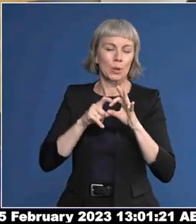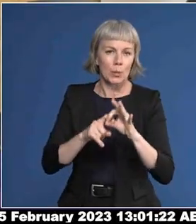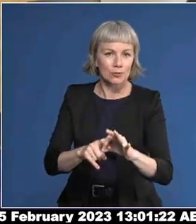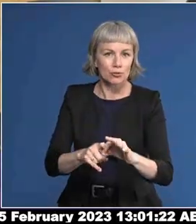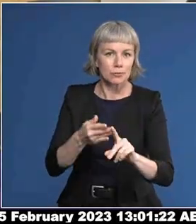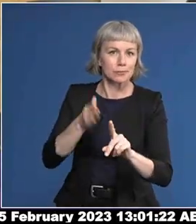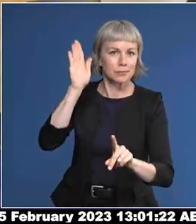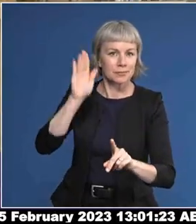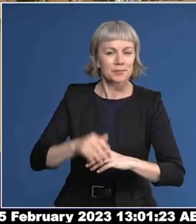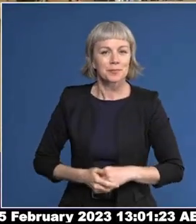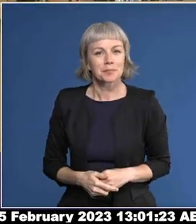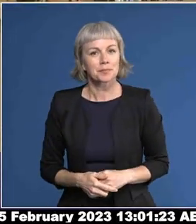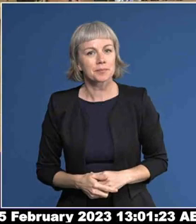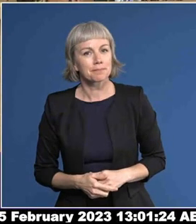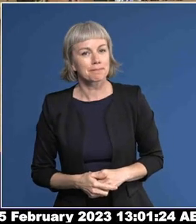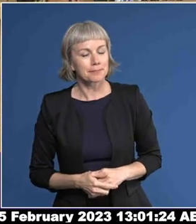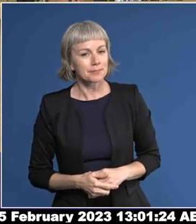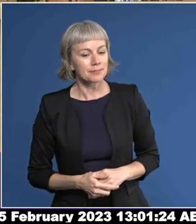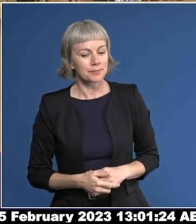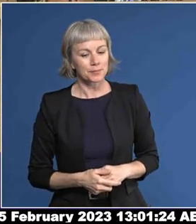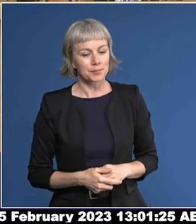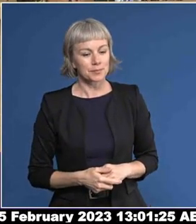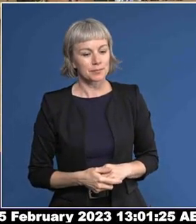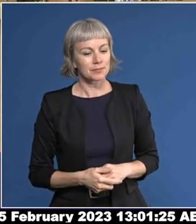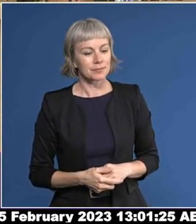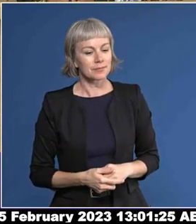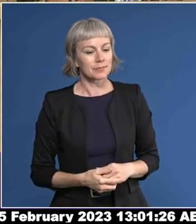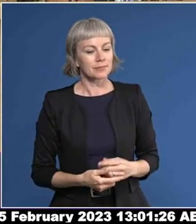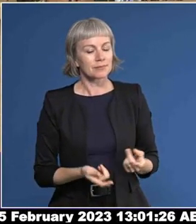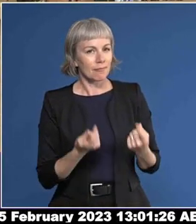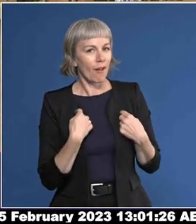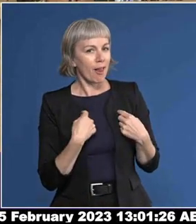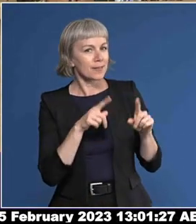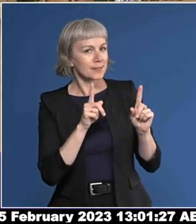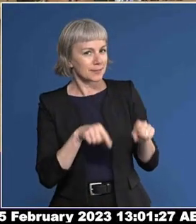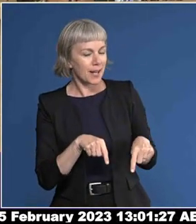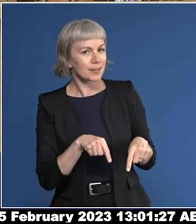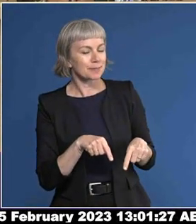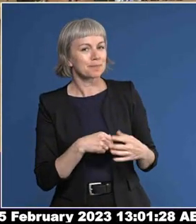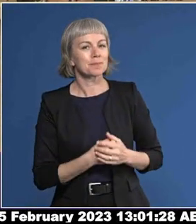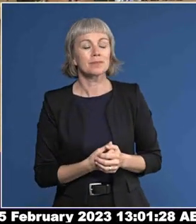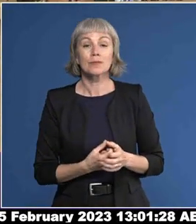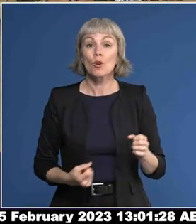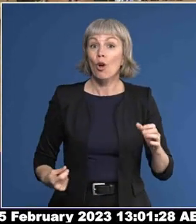I think a critical lesson for service provision is around strengthening the voice